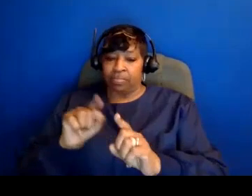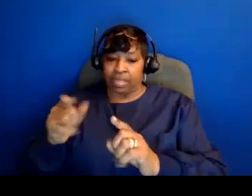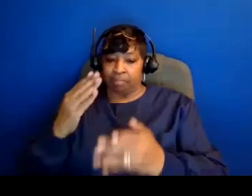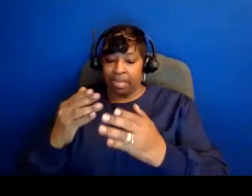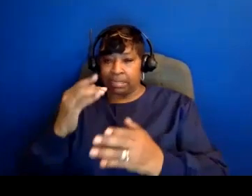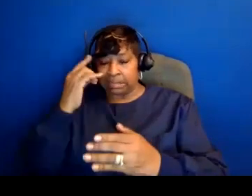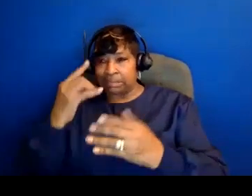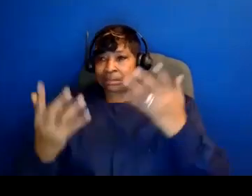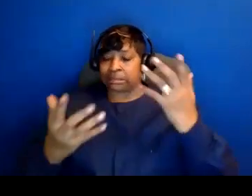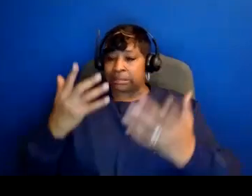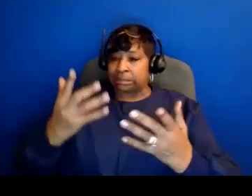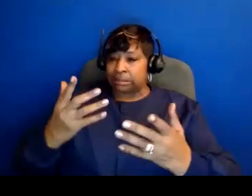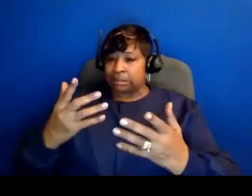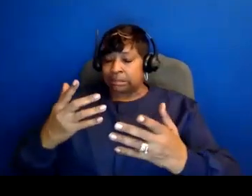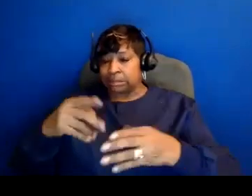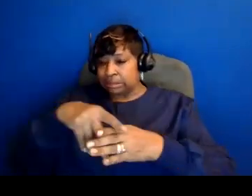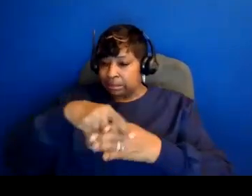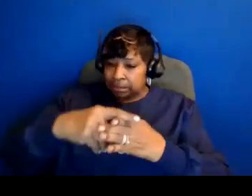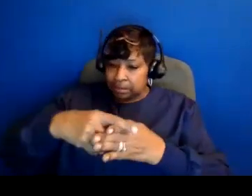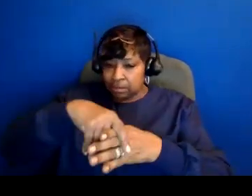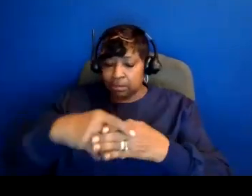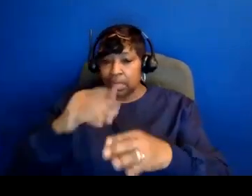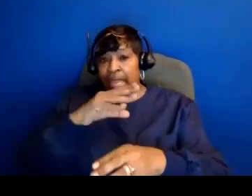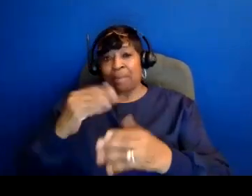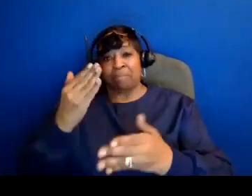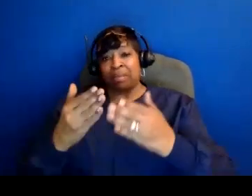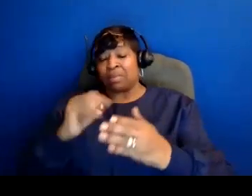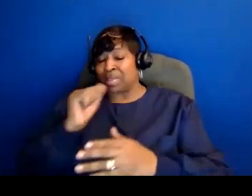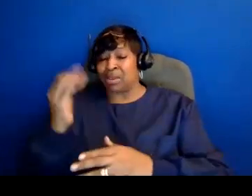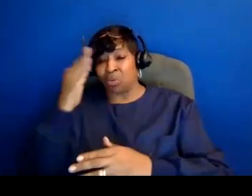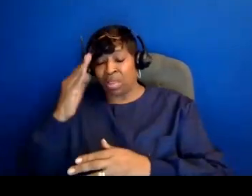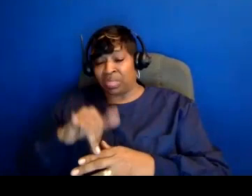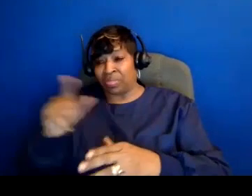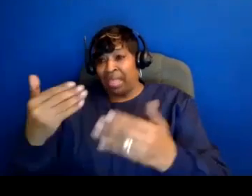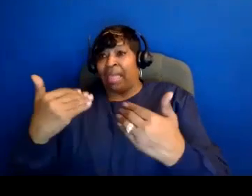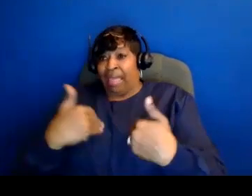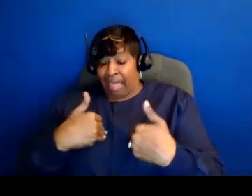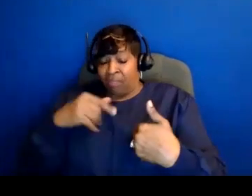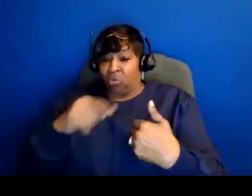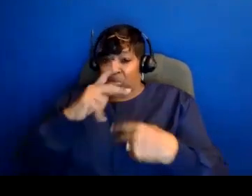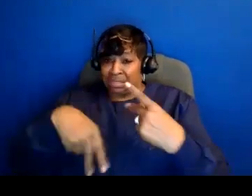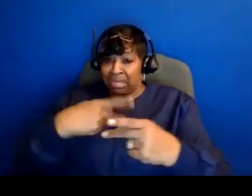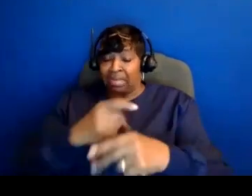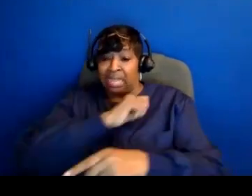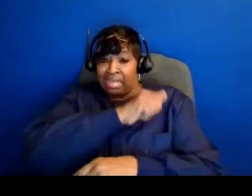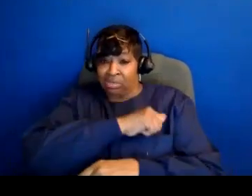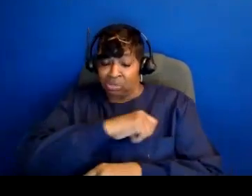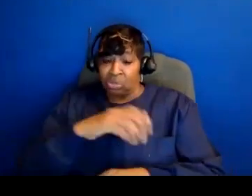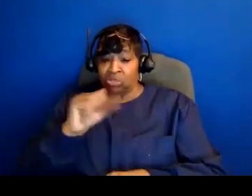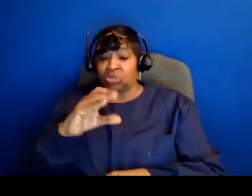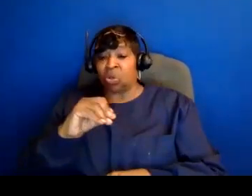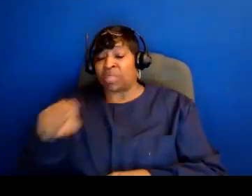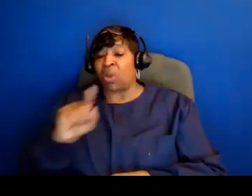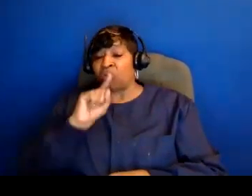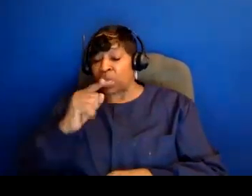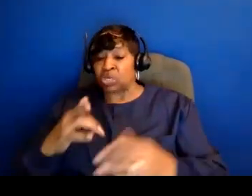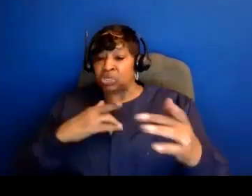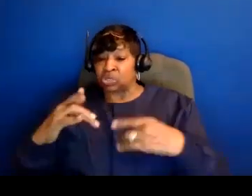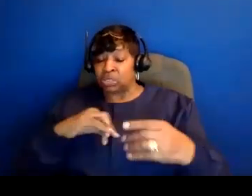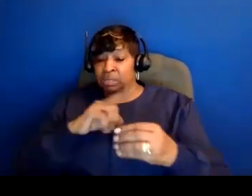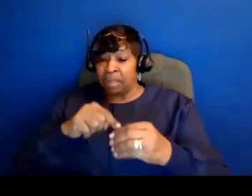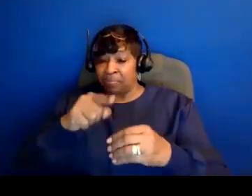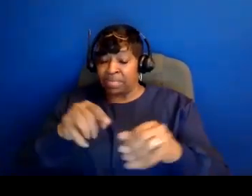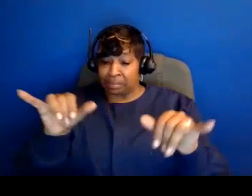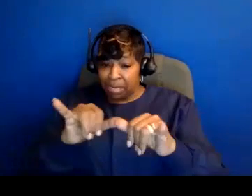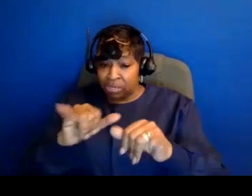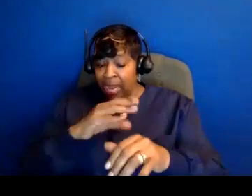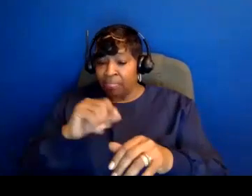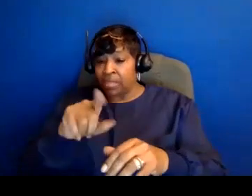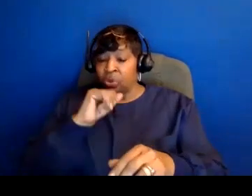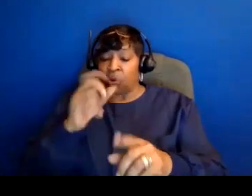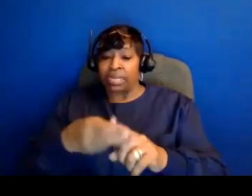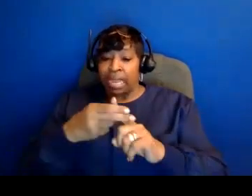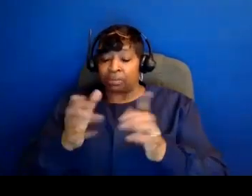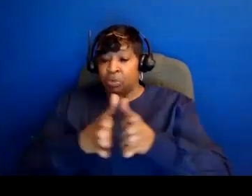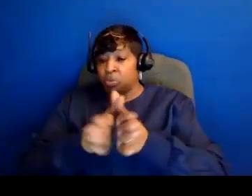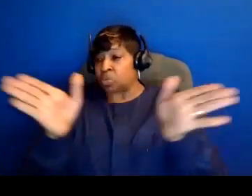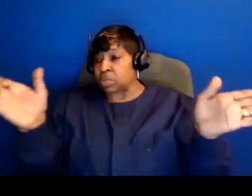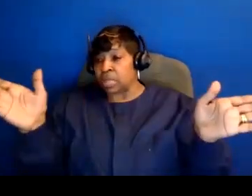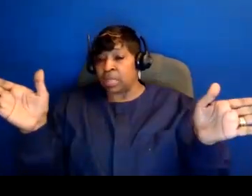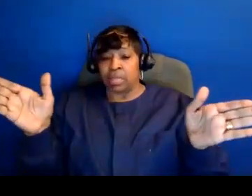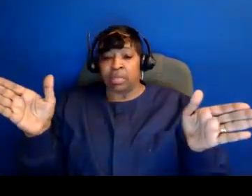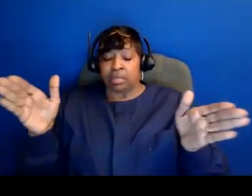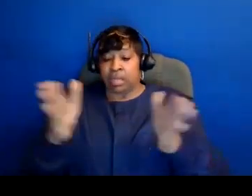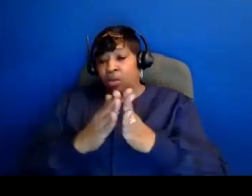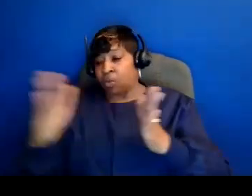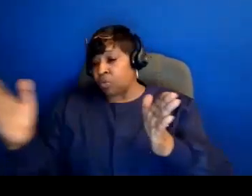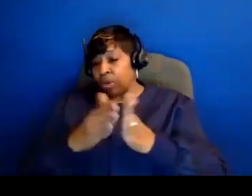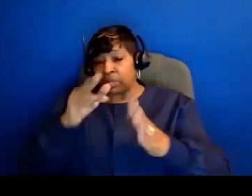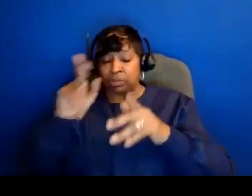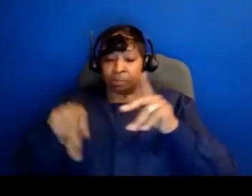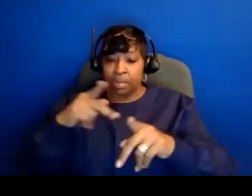lauravanpuymbrouck: They're traditionally measured via self-report, such as in questionnaires and people may feel pressured actually by social norms to conceal their biases. Or they may just kind of wonder. Well, I'm somewhere in between